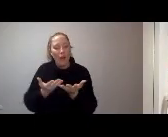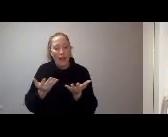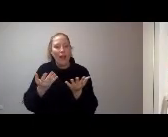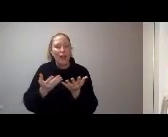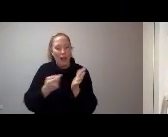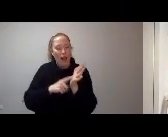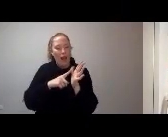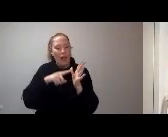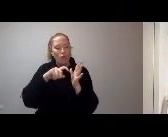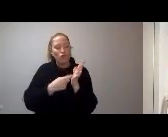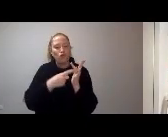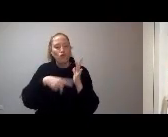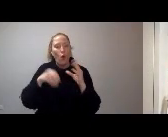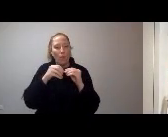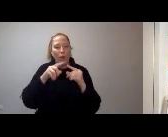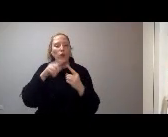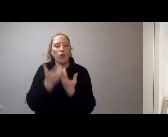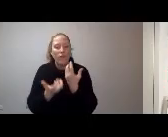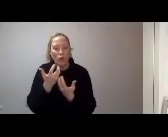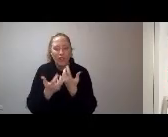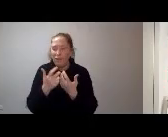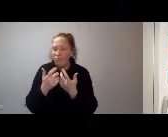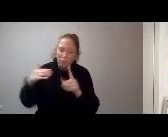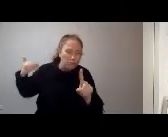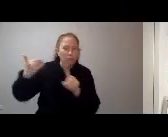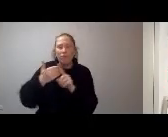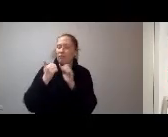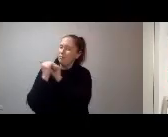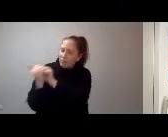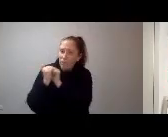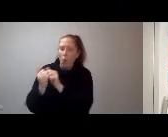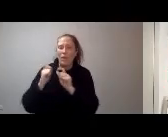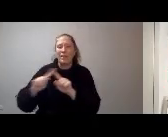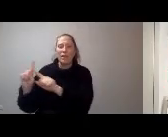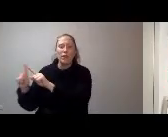has a long track record of working in partnership with disability support organisations,